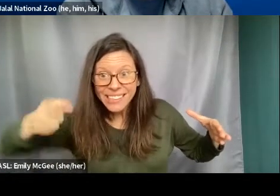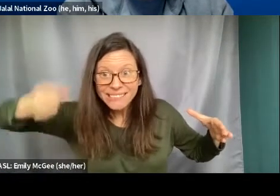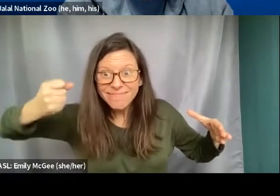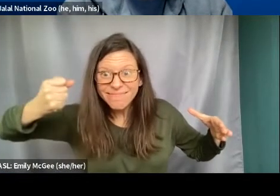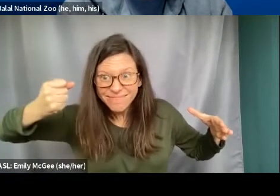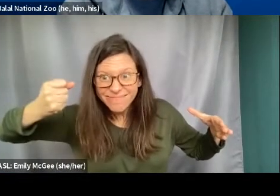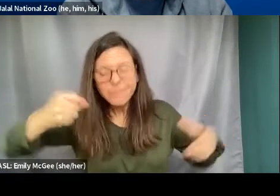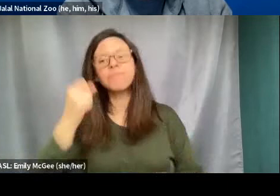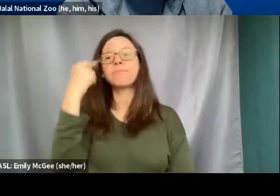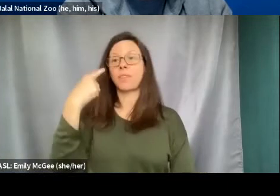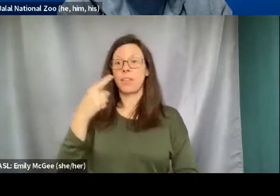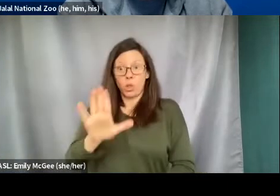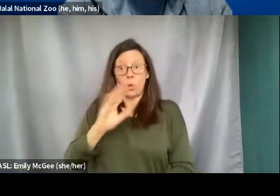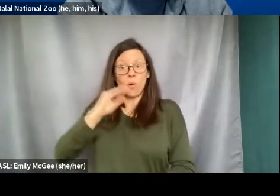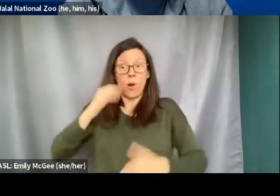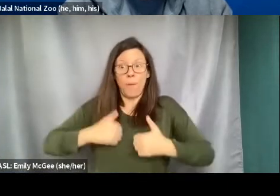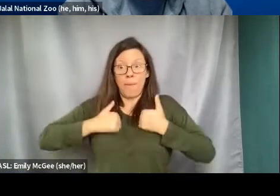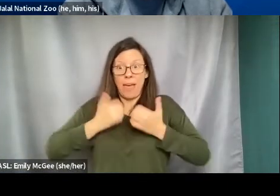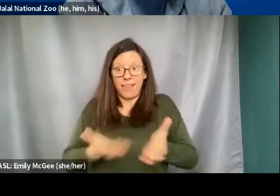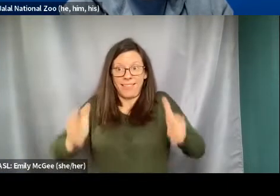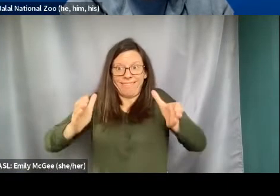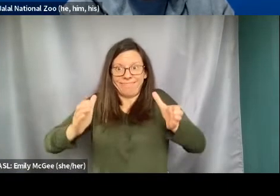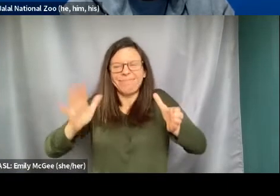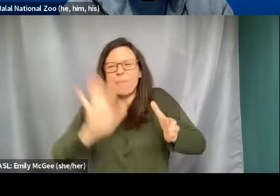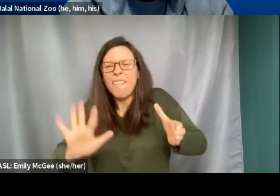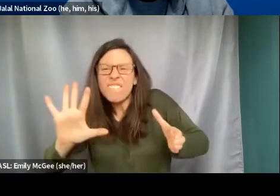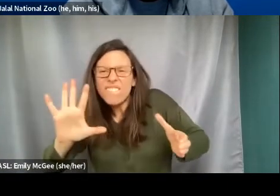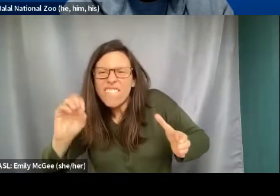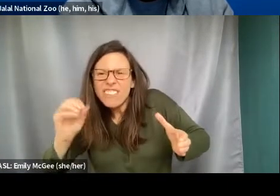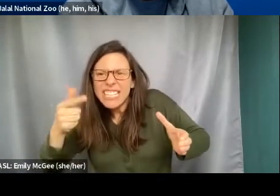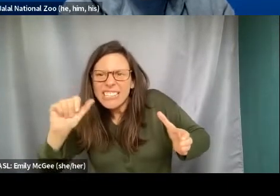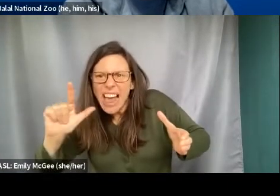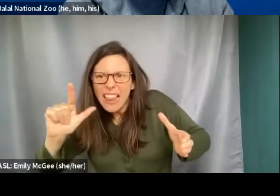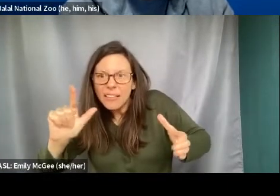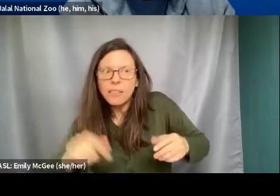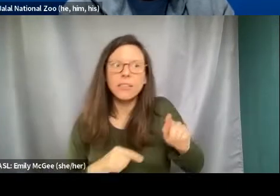having a sea lion as a pet. You won't have the space for it or the water. >>Shellie: Absolutely, so for all